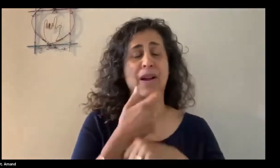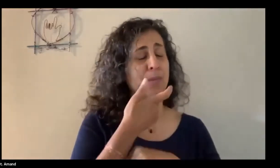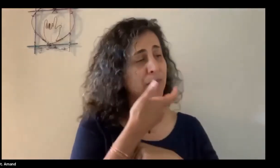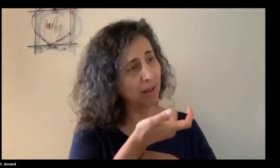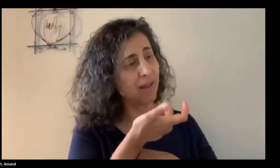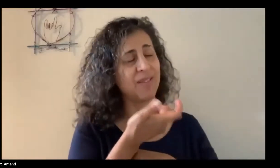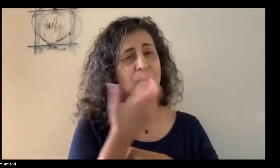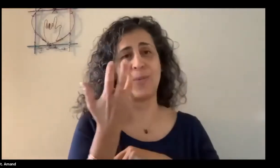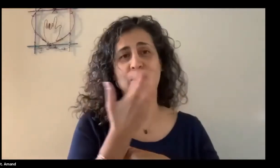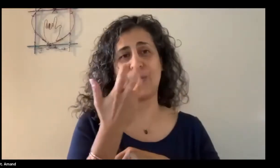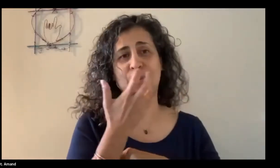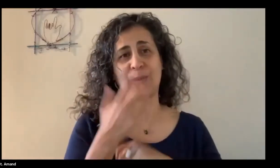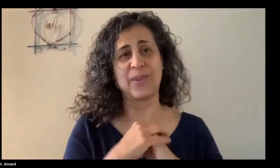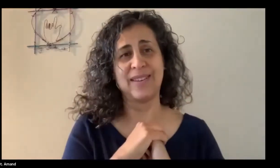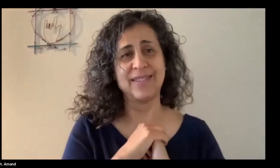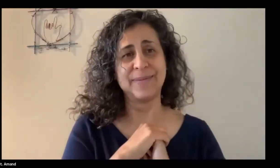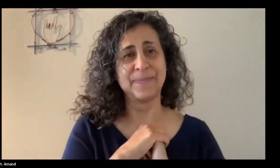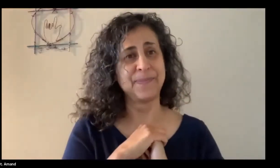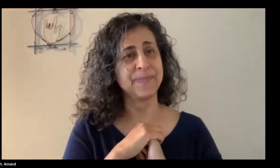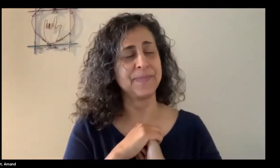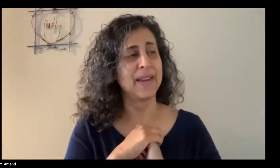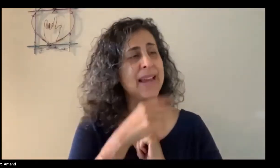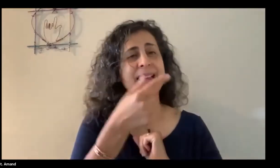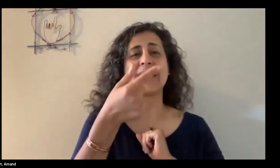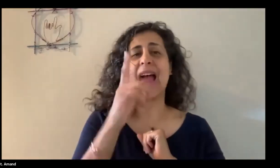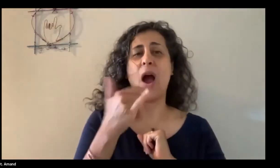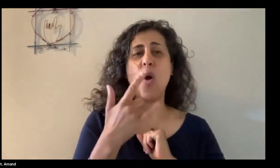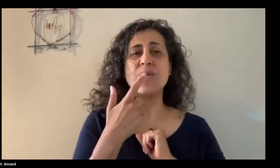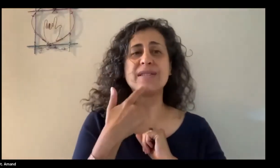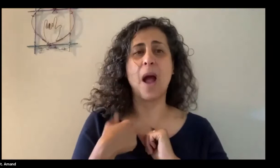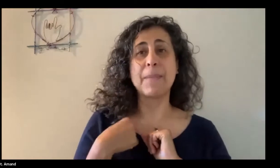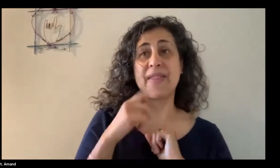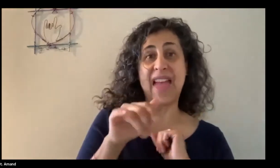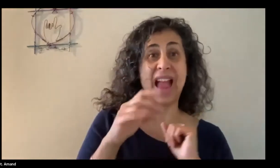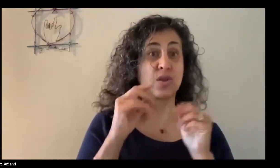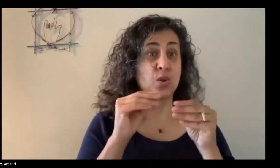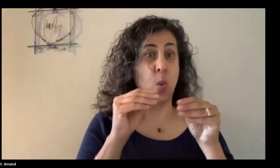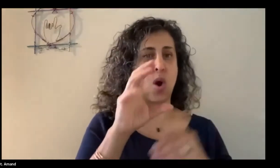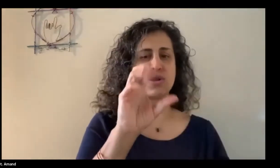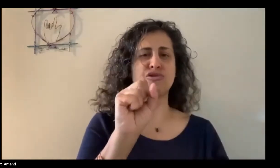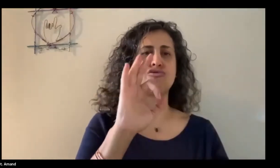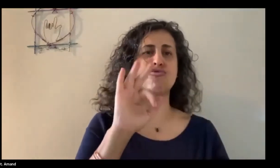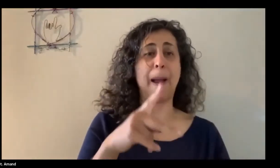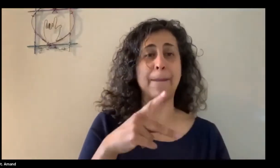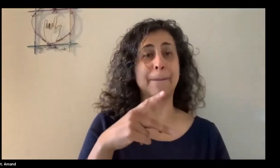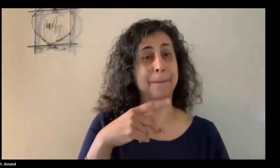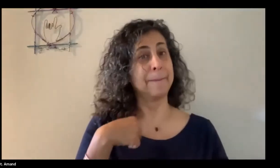and bake sculptures out of whatever they could find. It was pretty amazing, and Guy always told me